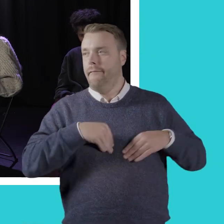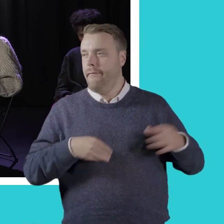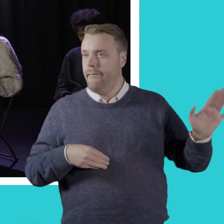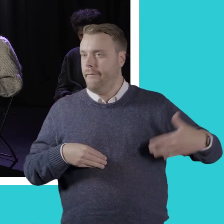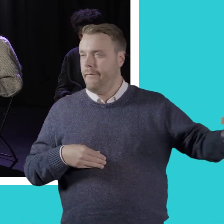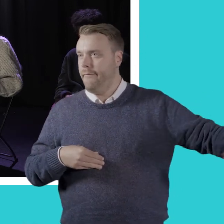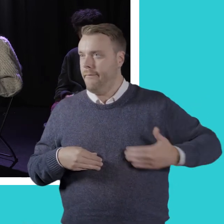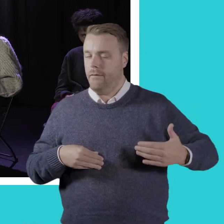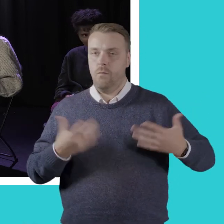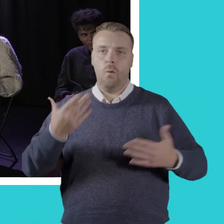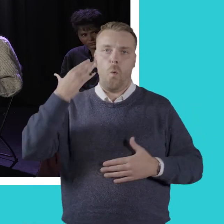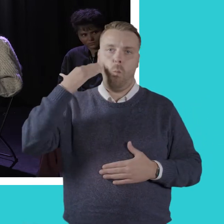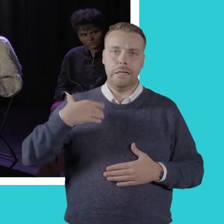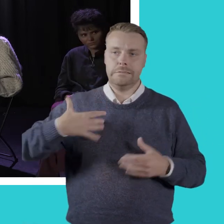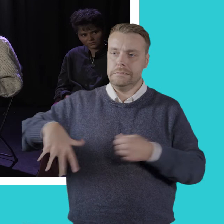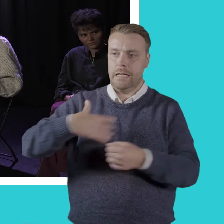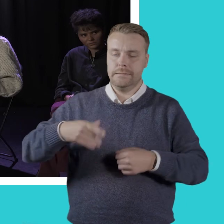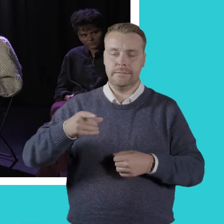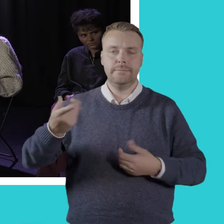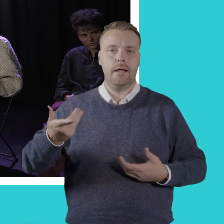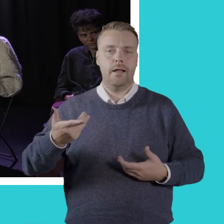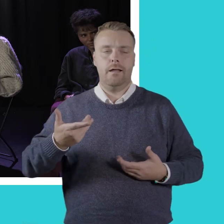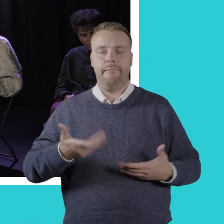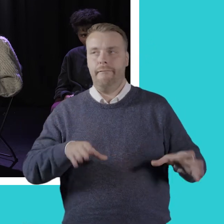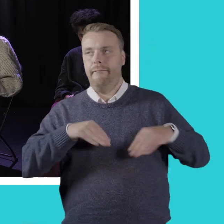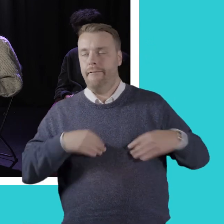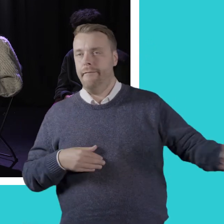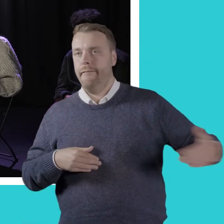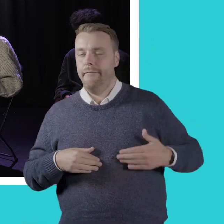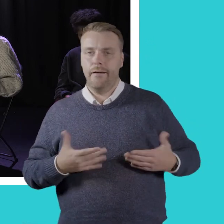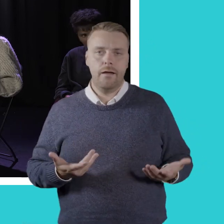white space I'm being tolerated there and I think that yeah we definitely need to find more ways of